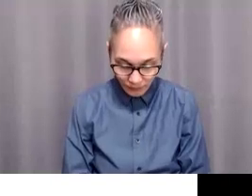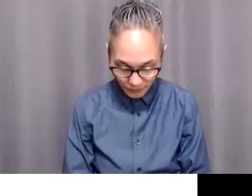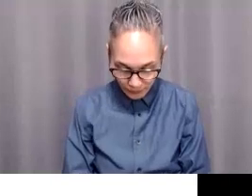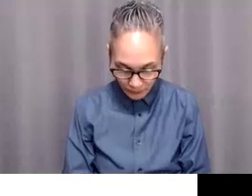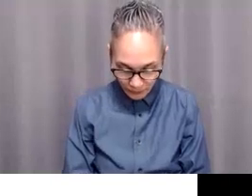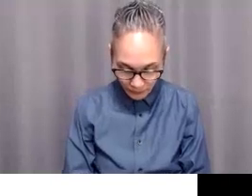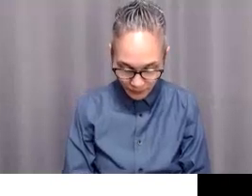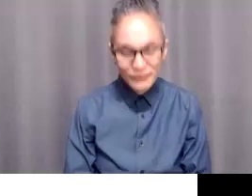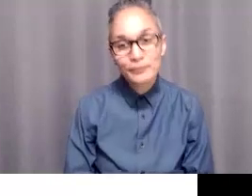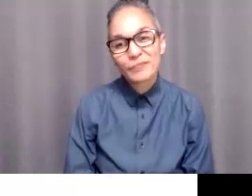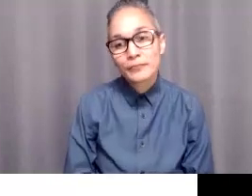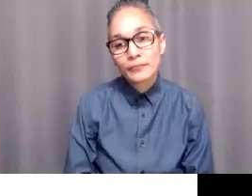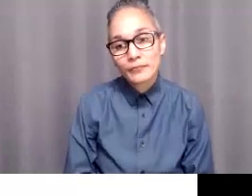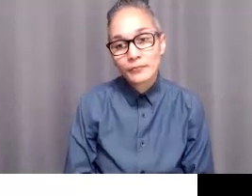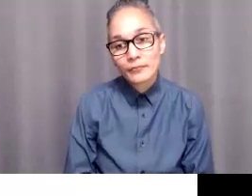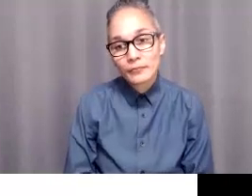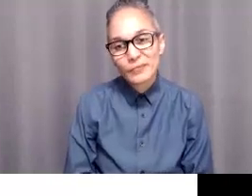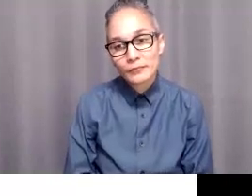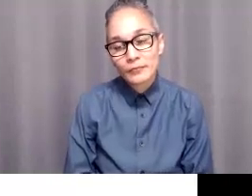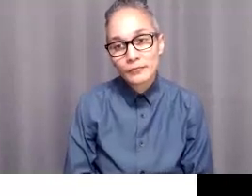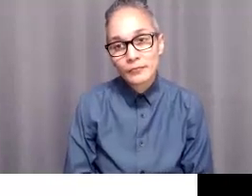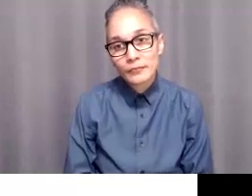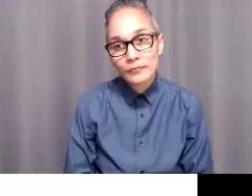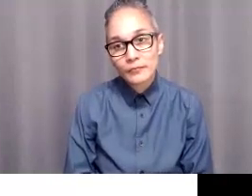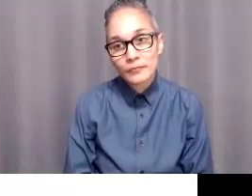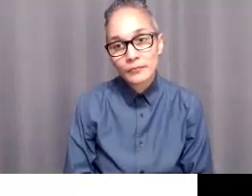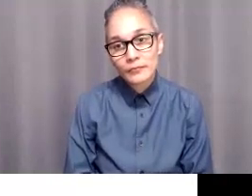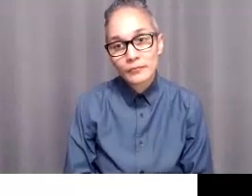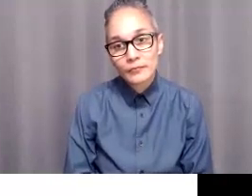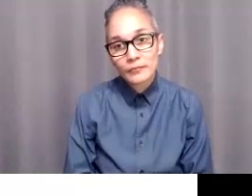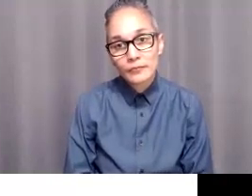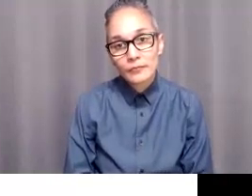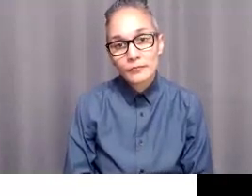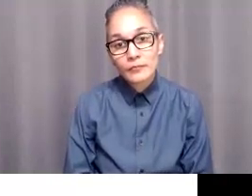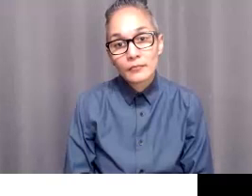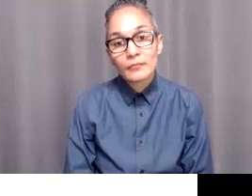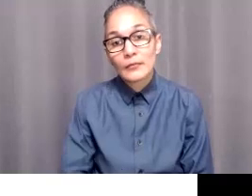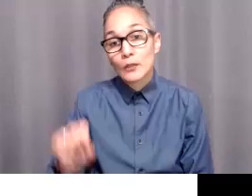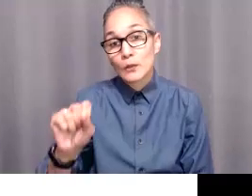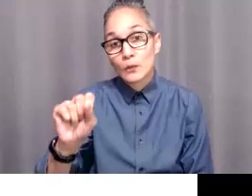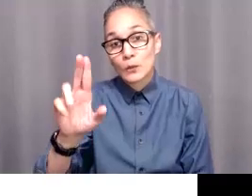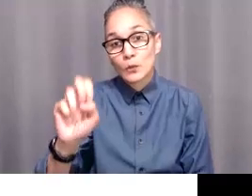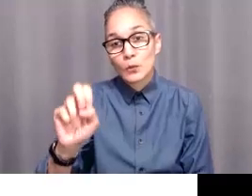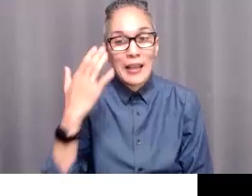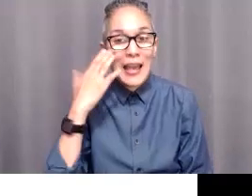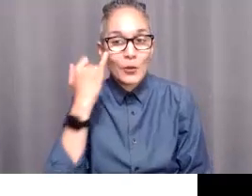Okay. SallY, I don't know if you want to touch on Jacqueline's,